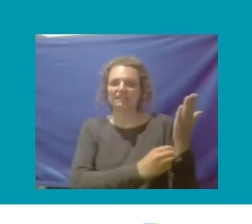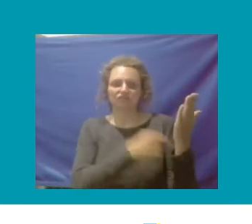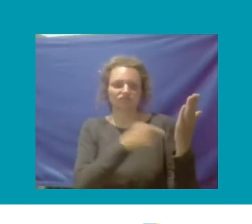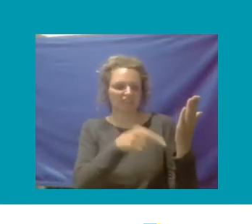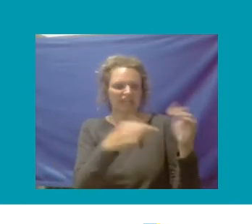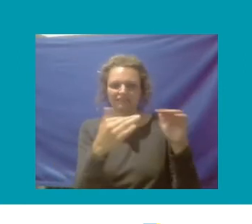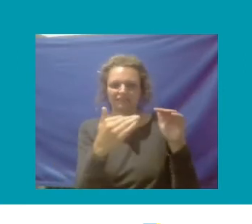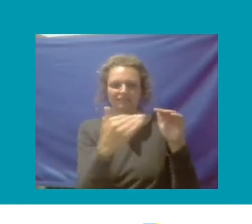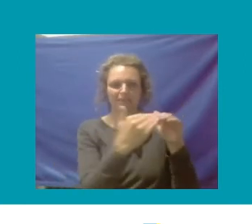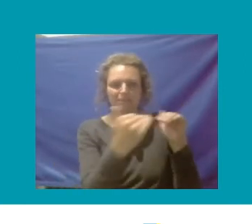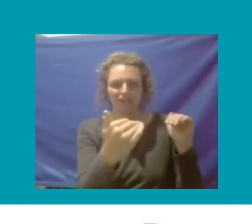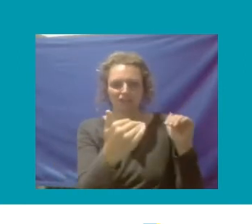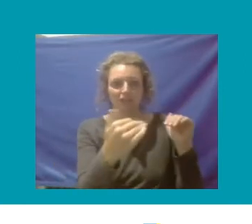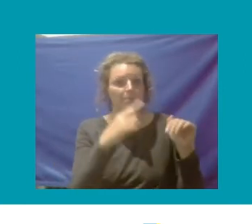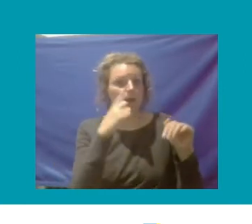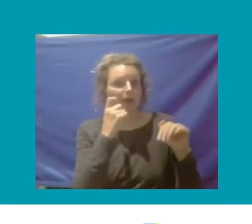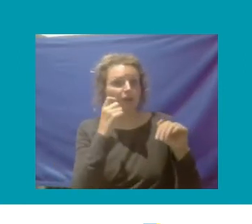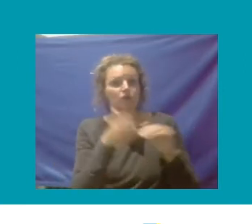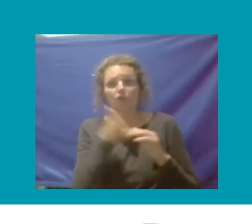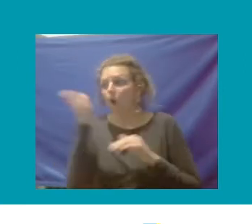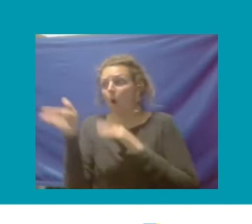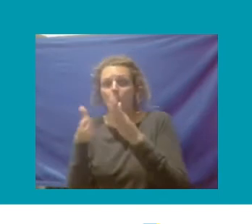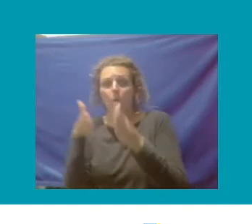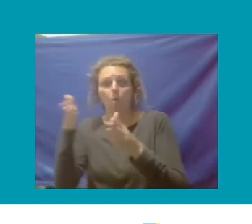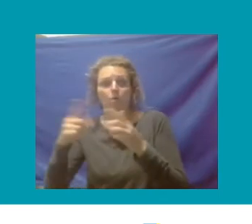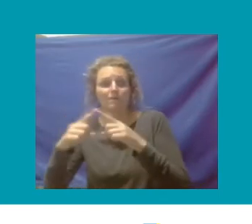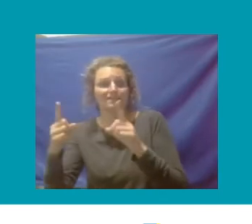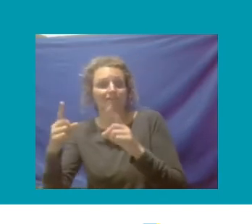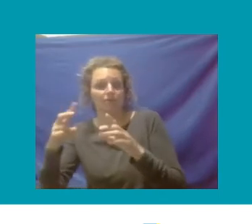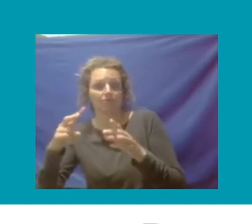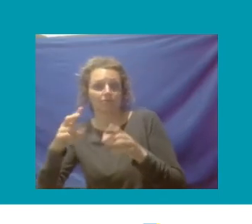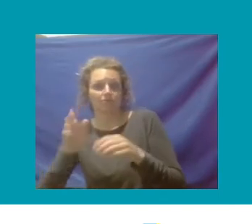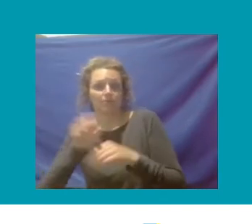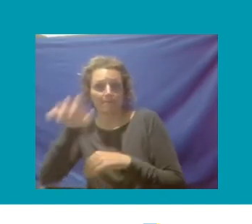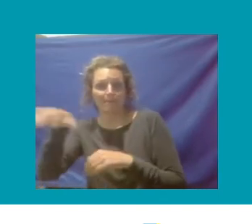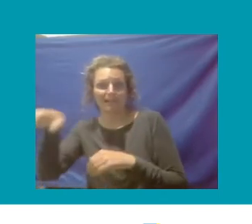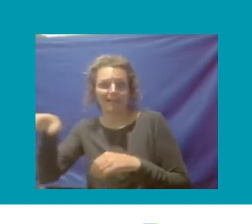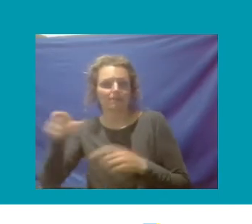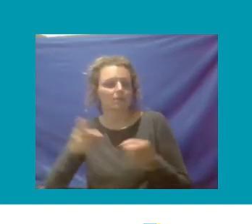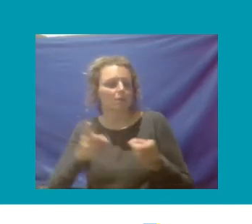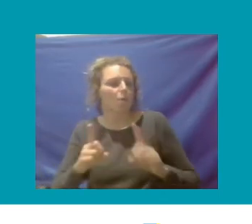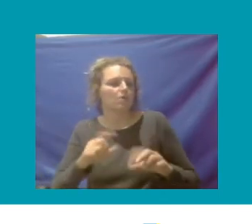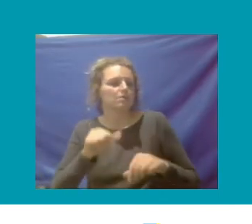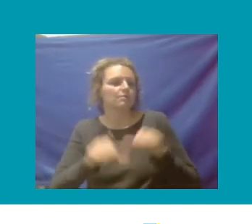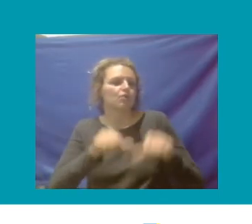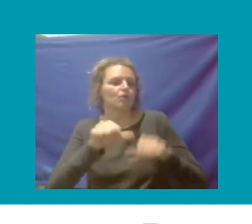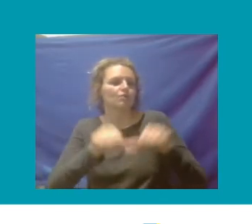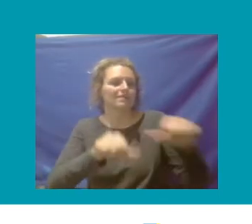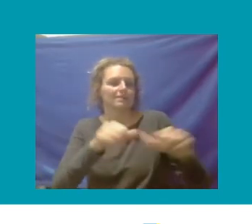process to get me from A to B? So, you would have to message us I'll read the message